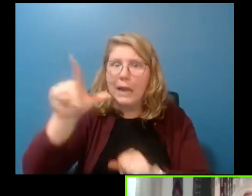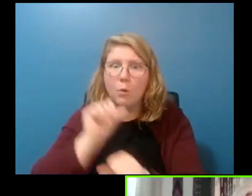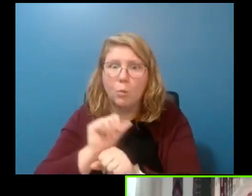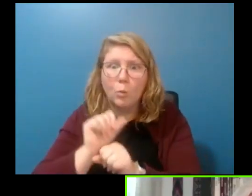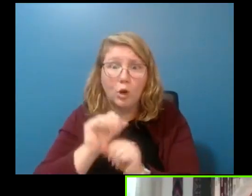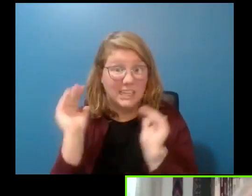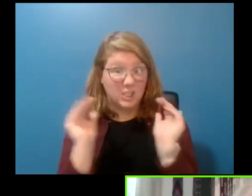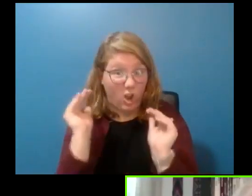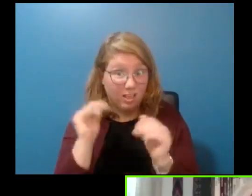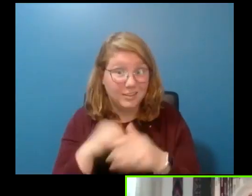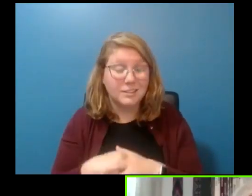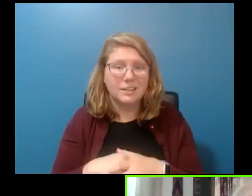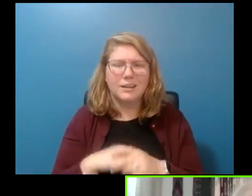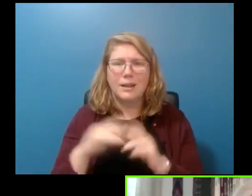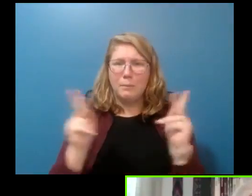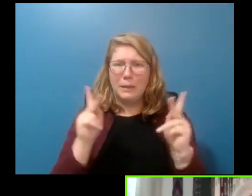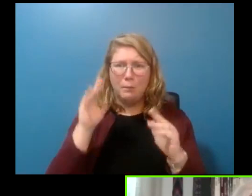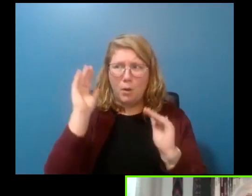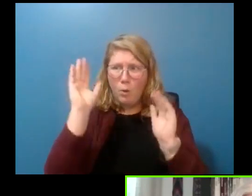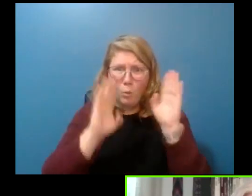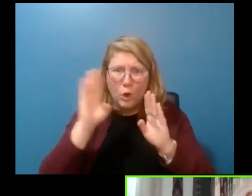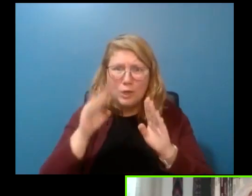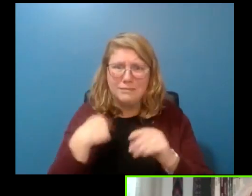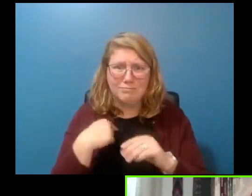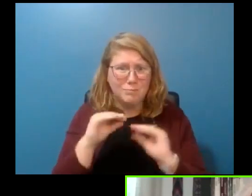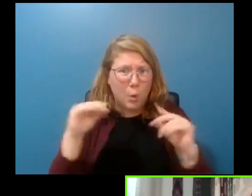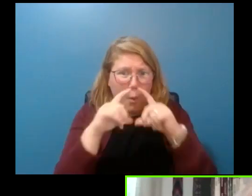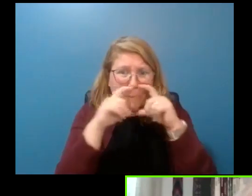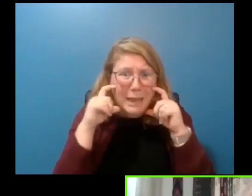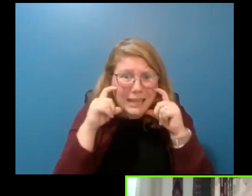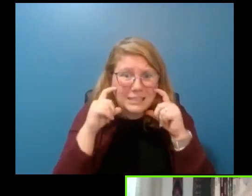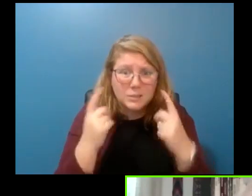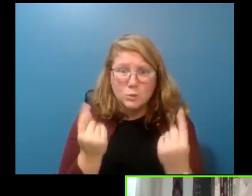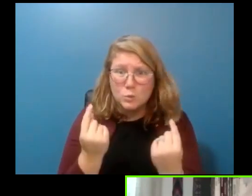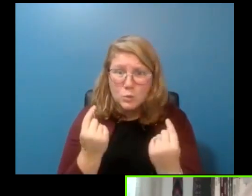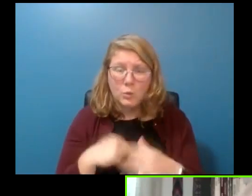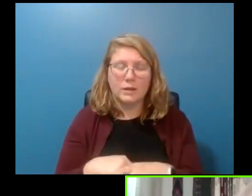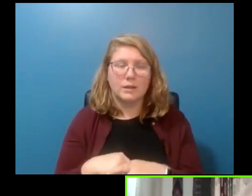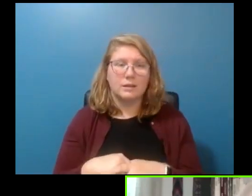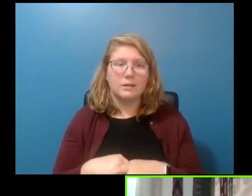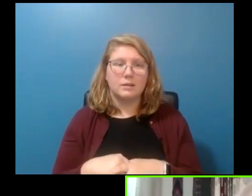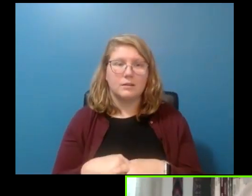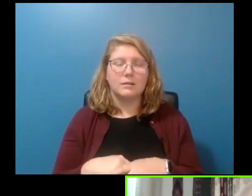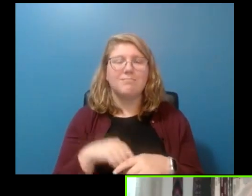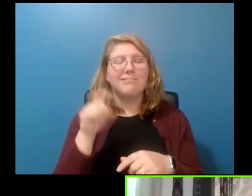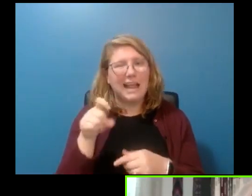Somebody who yells at me, yelling back doesn't really make you feel better, so I am going